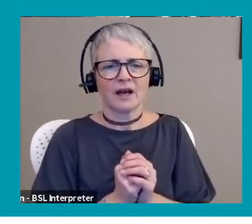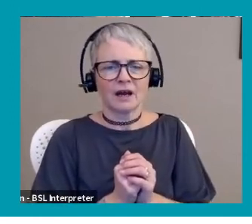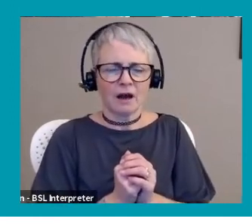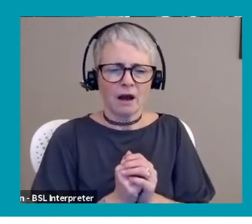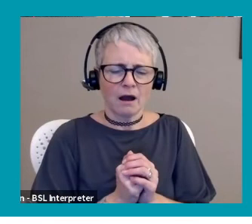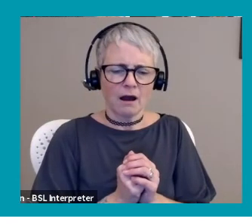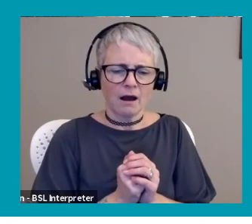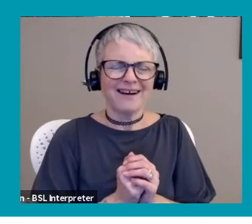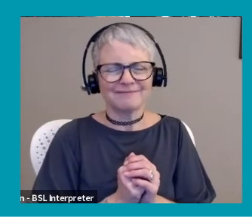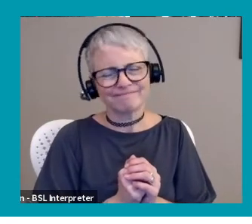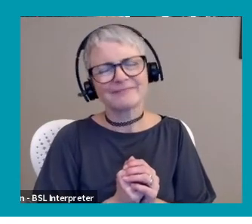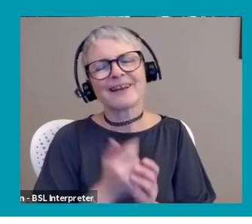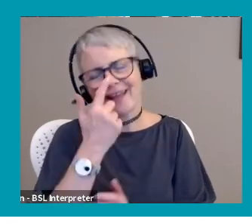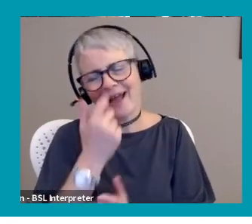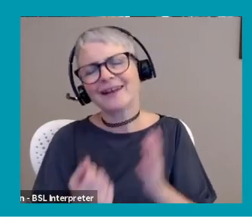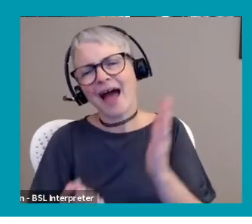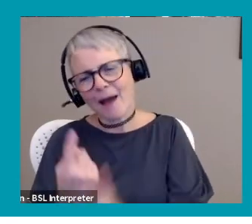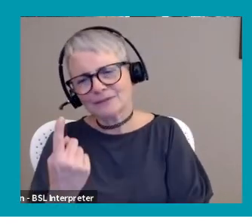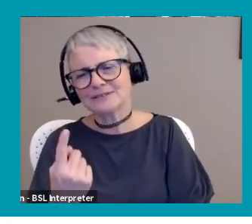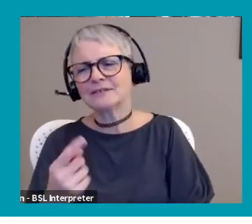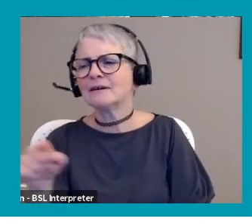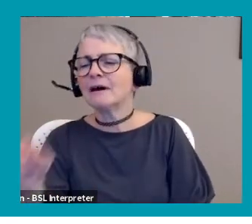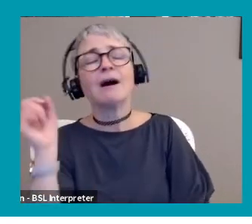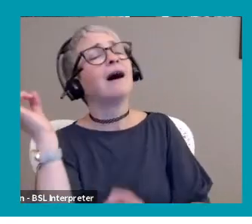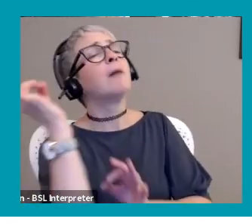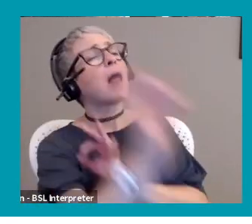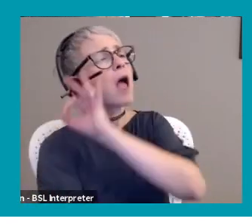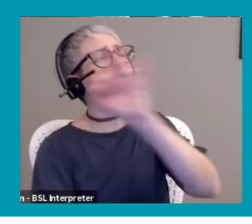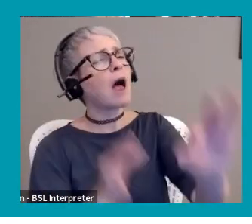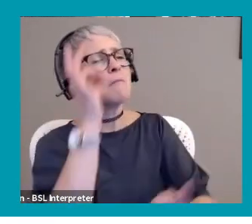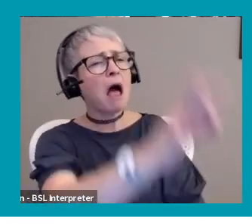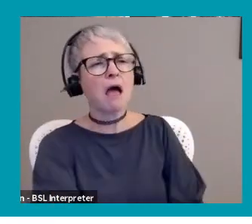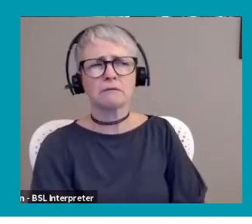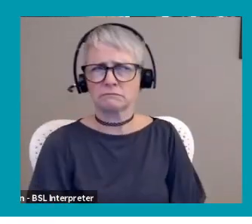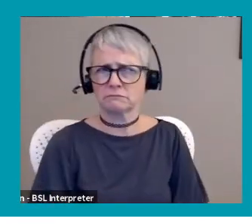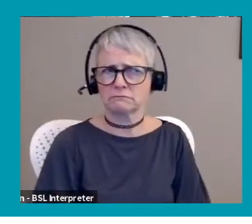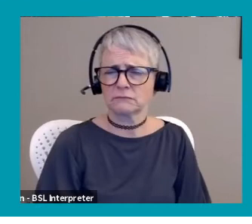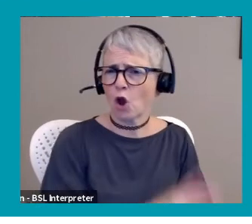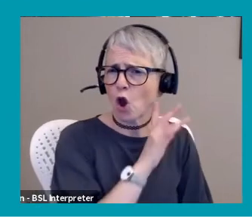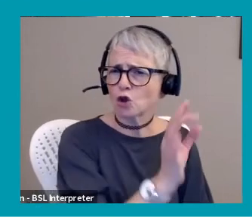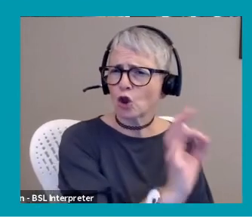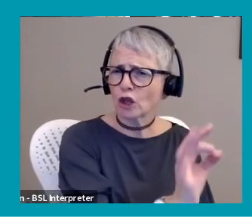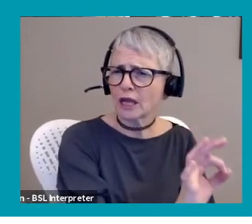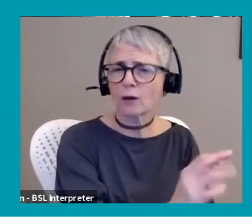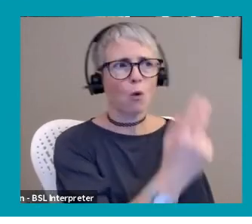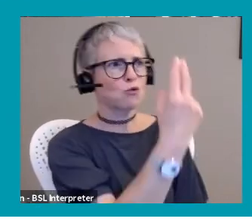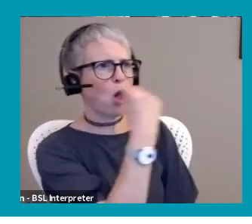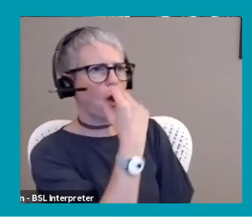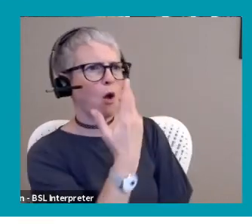have been rejected or haven't heard back when they put in an application and even that job search and there is so many jobs to find.